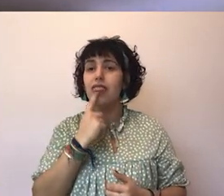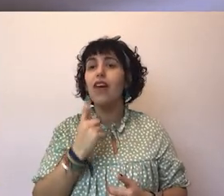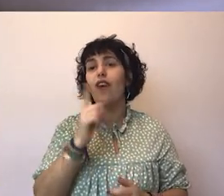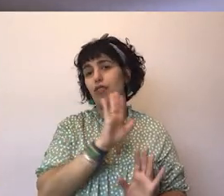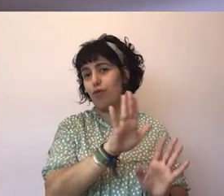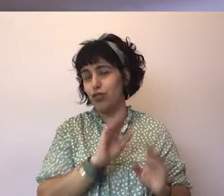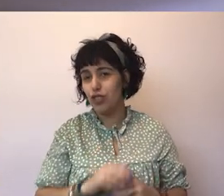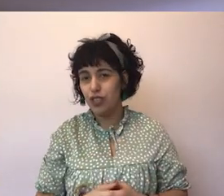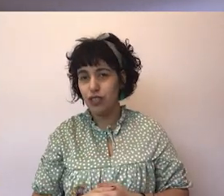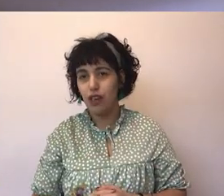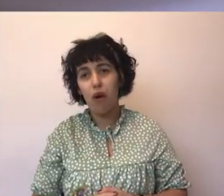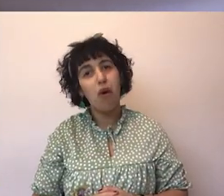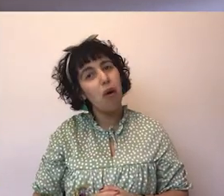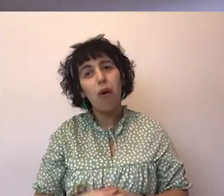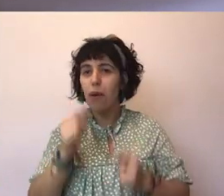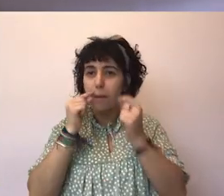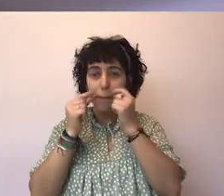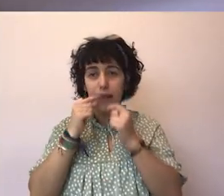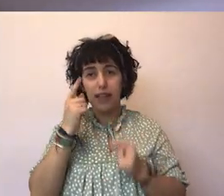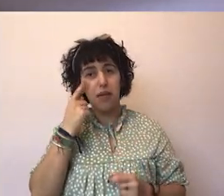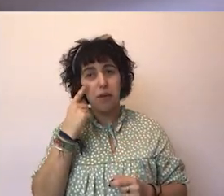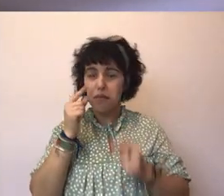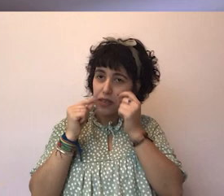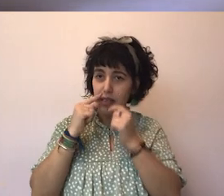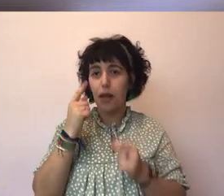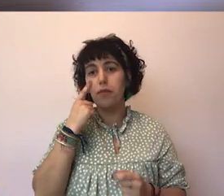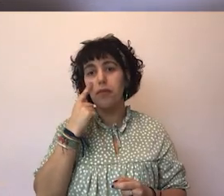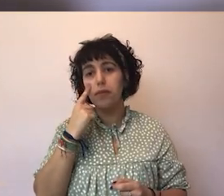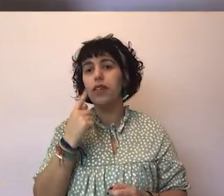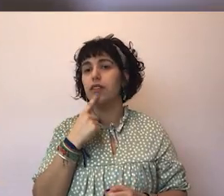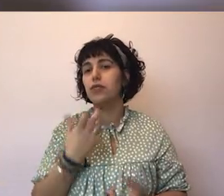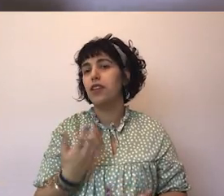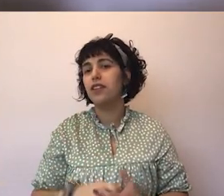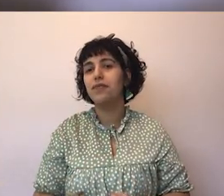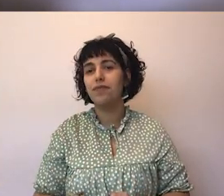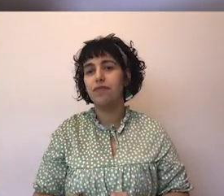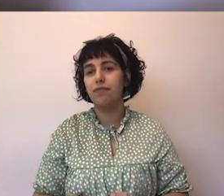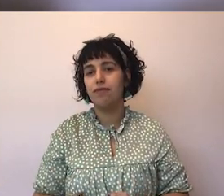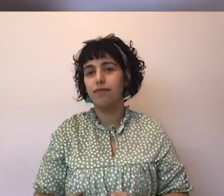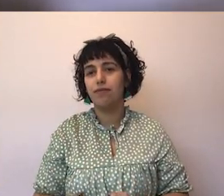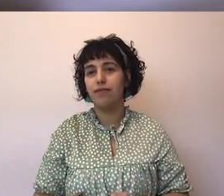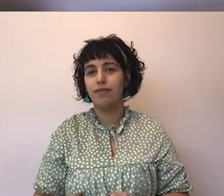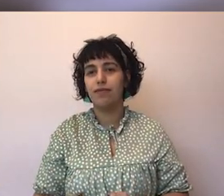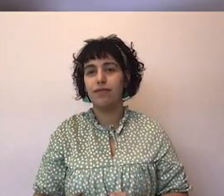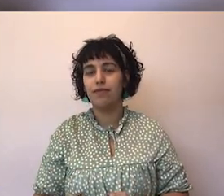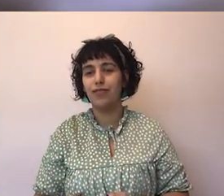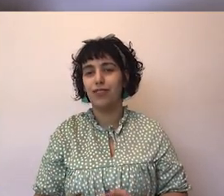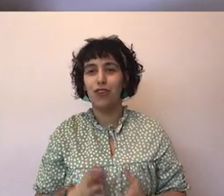I'm wearing make-up and walking through a table of Raki through Nevizade street.